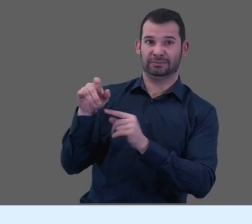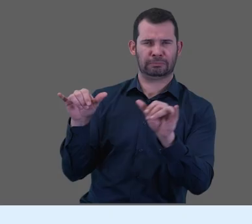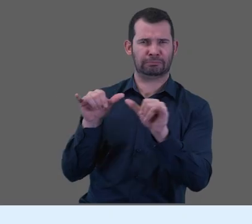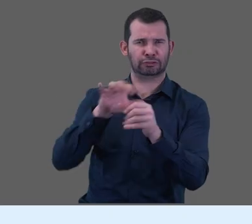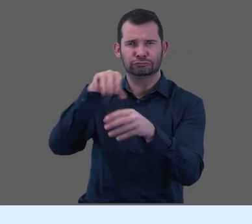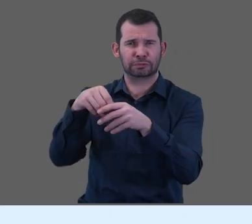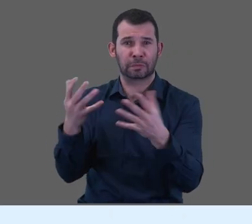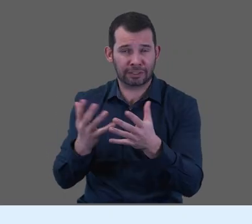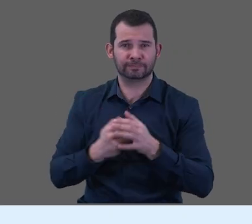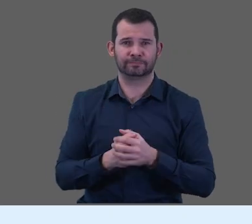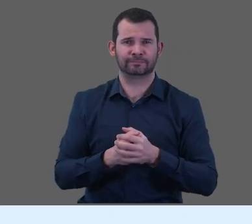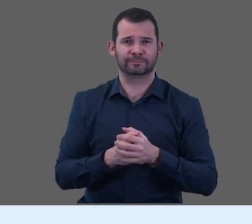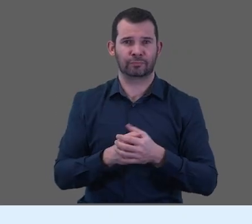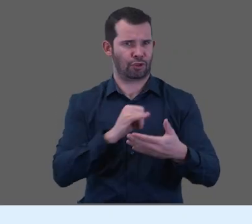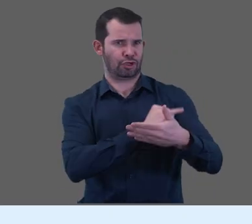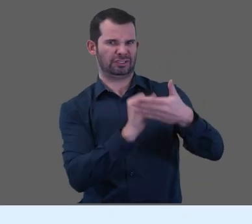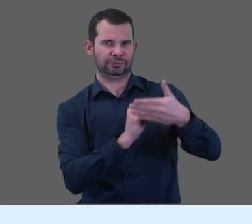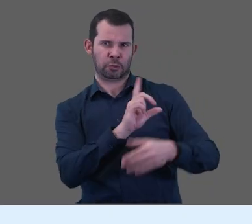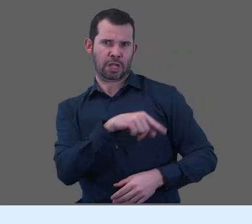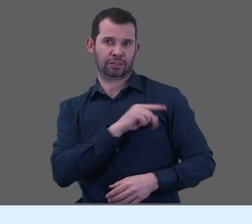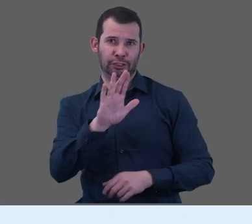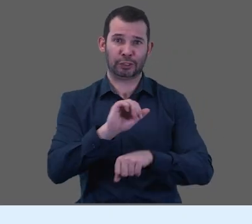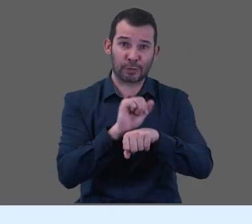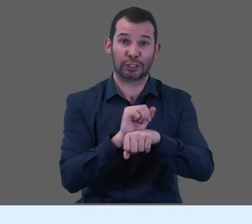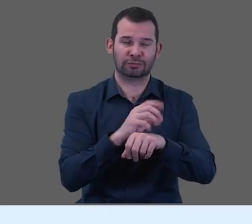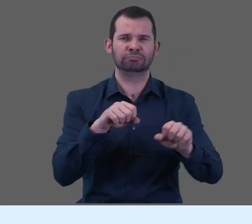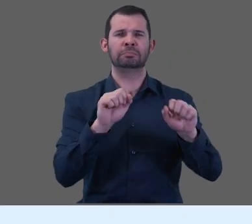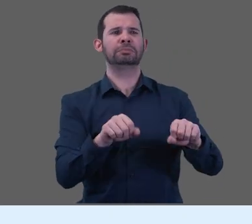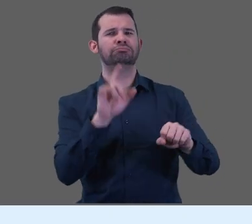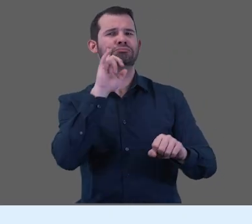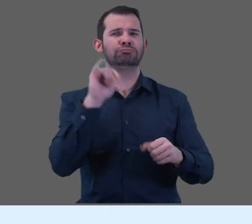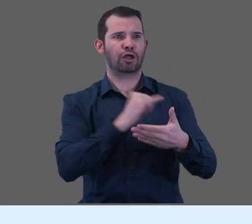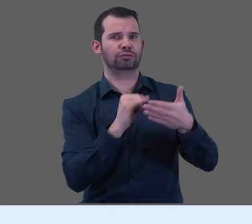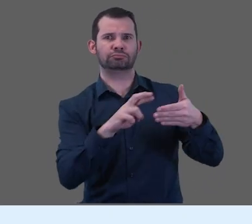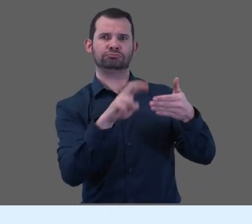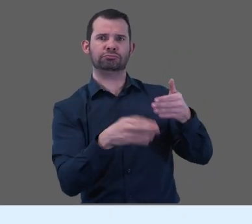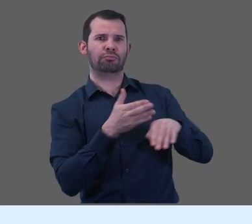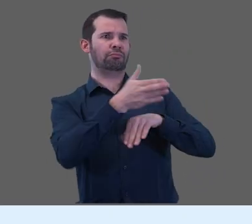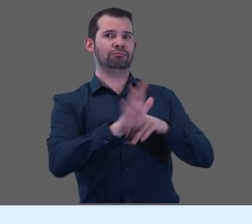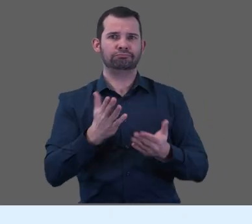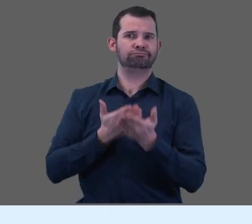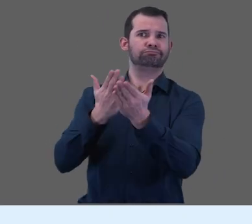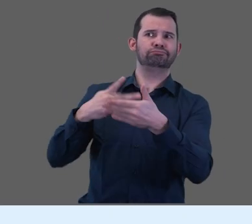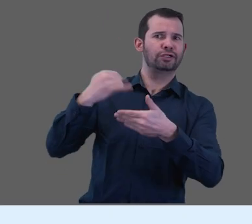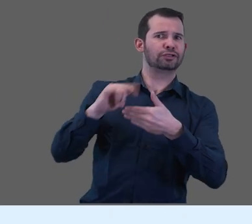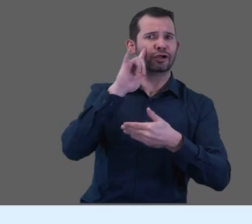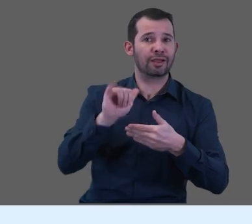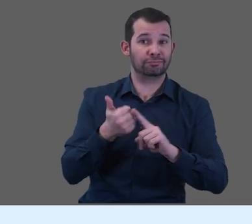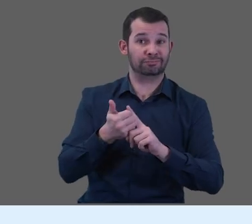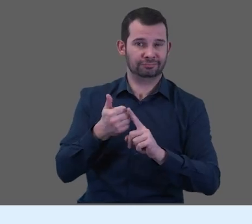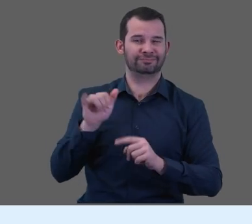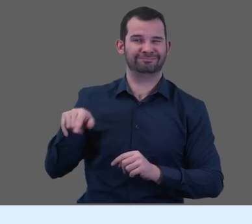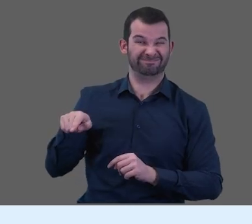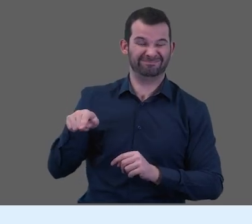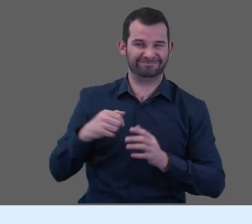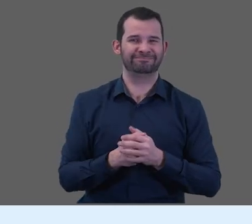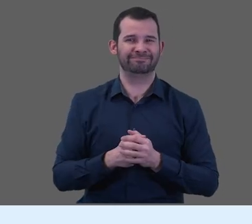This measures the artistic quality of your work and the potential artistic outcomes of your proposed project.